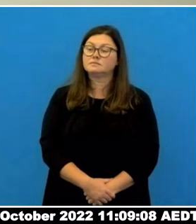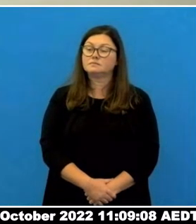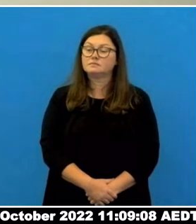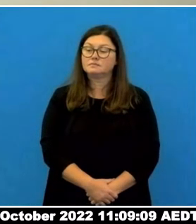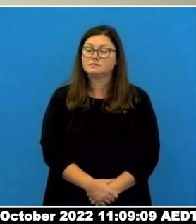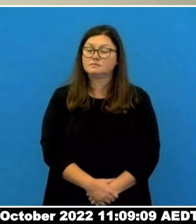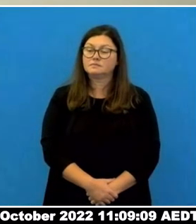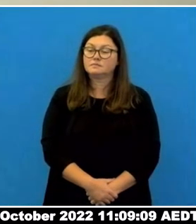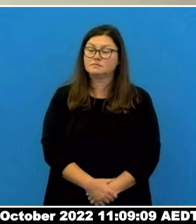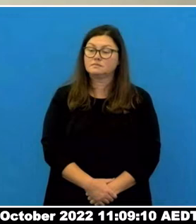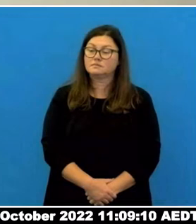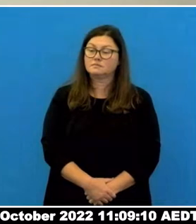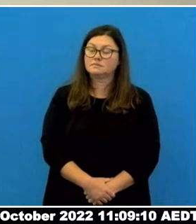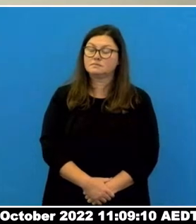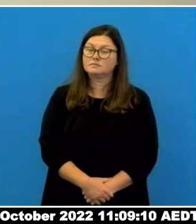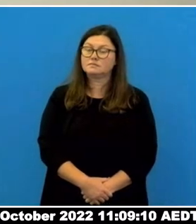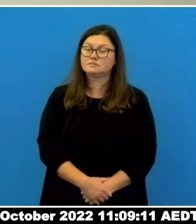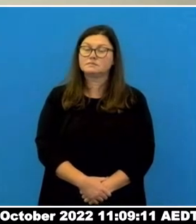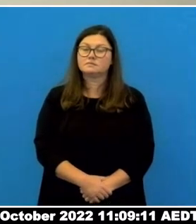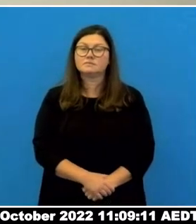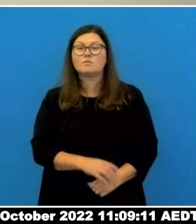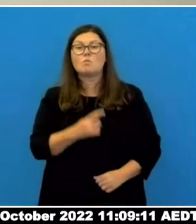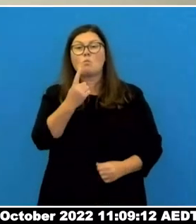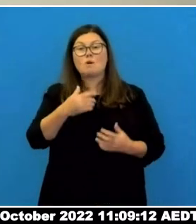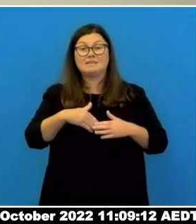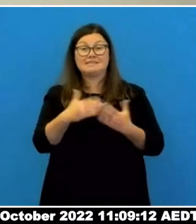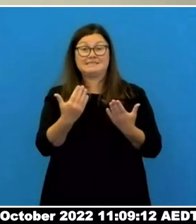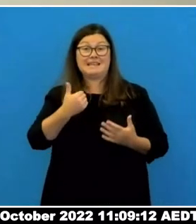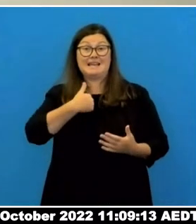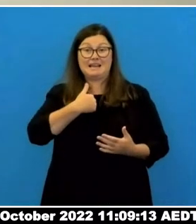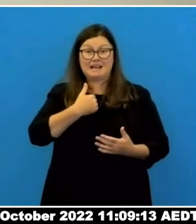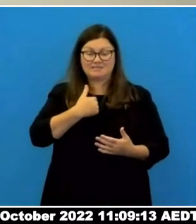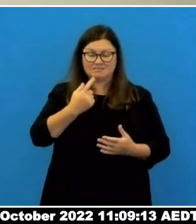Yes. "One day I was eating food out of a rubbish bin at a train station